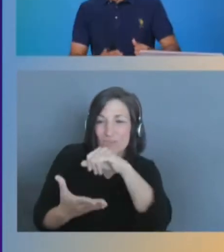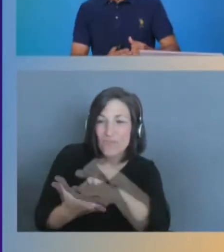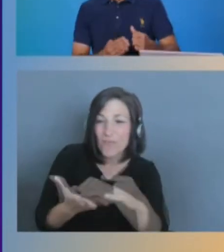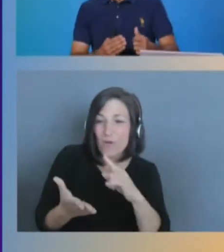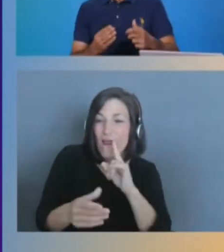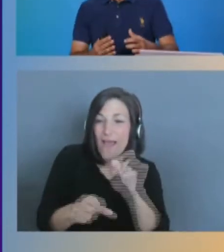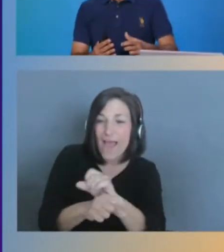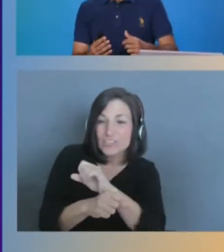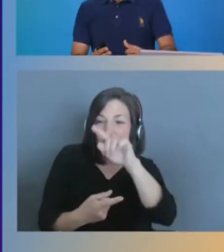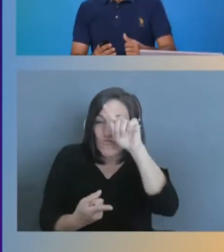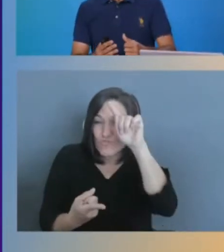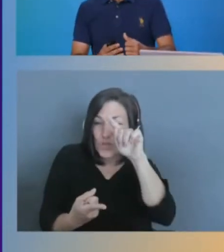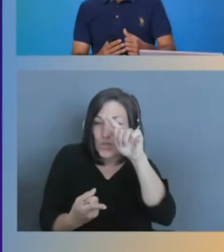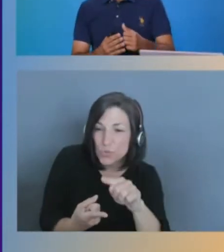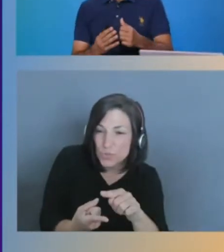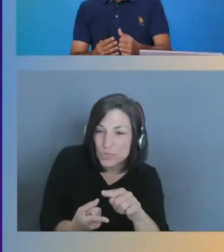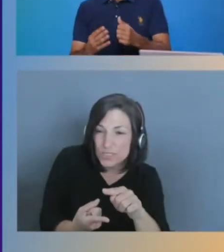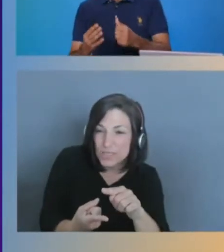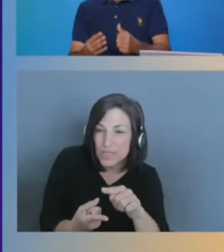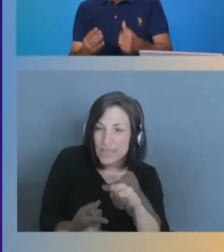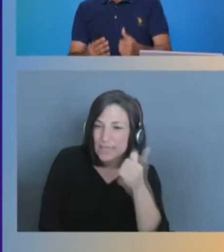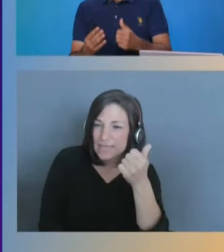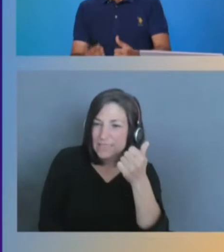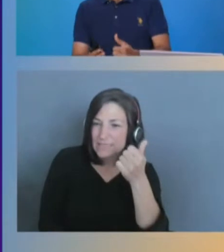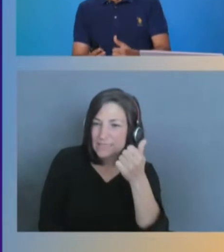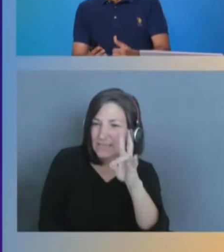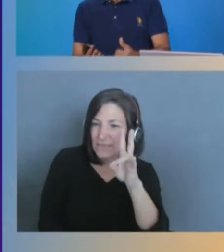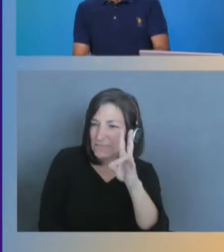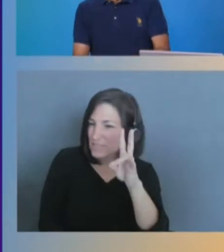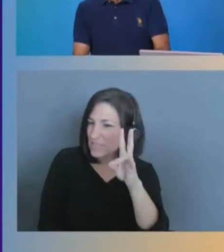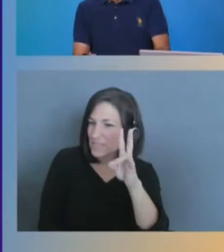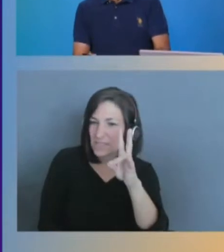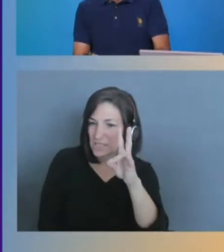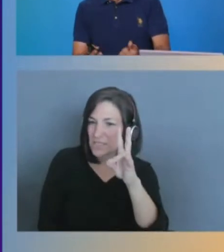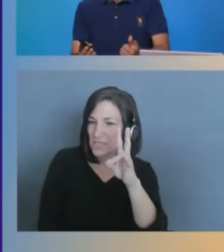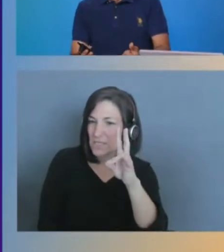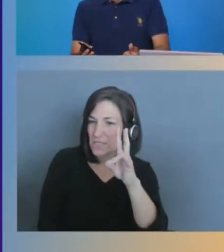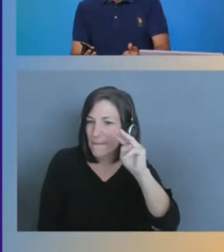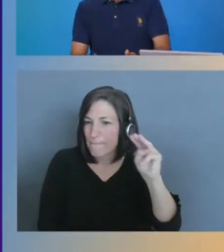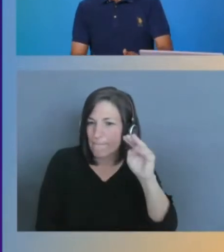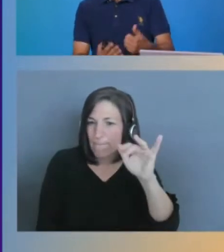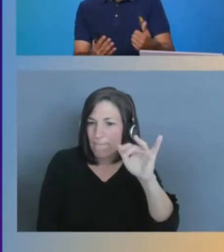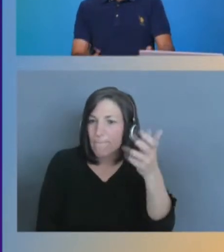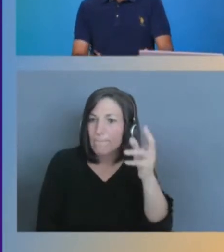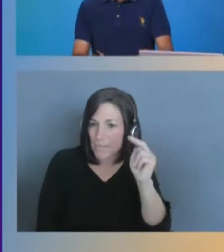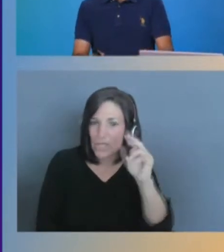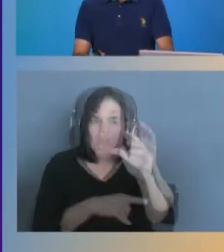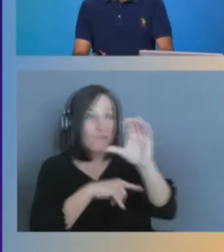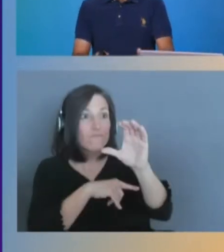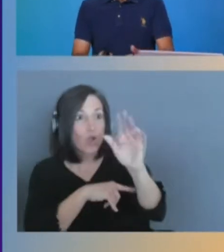17.3 million metric ton of carbon emissions per year with that capacity,